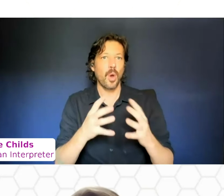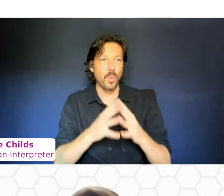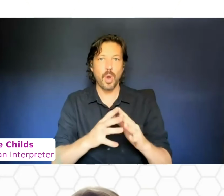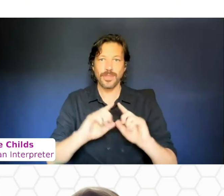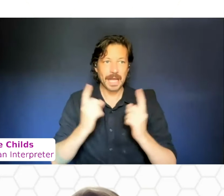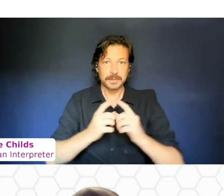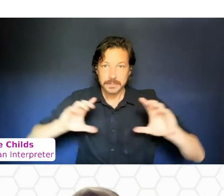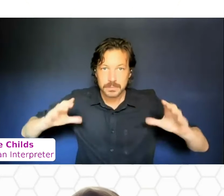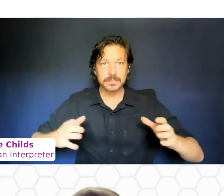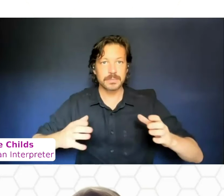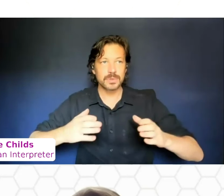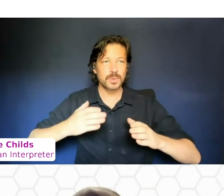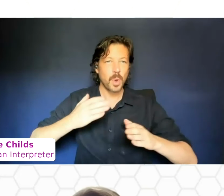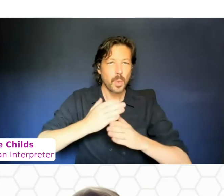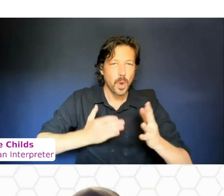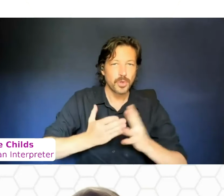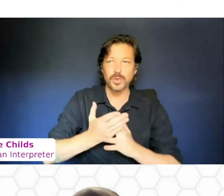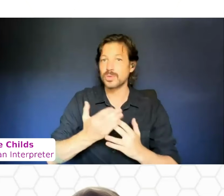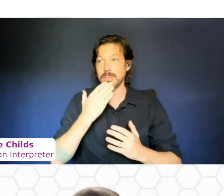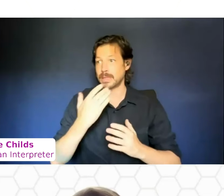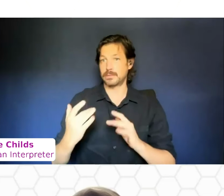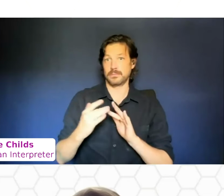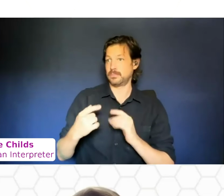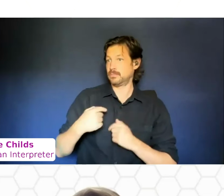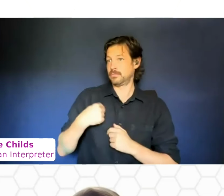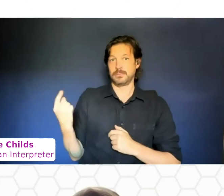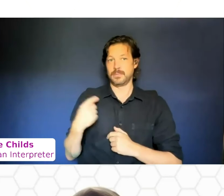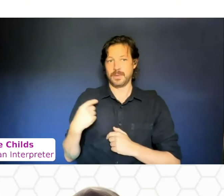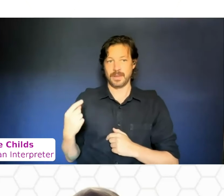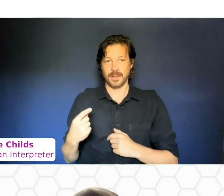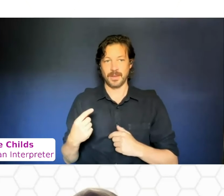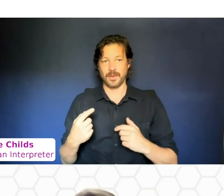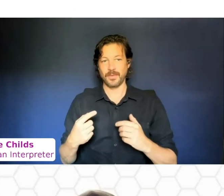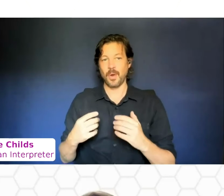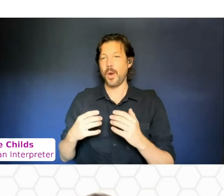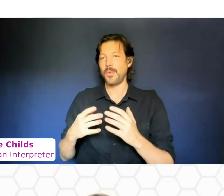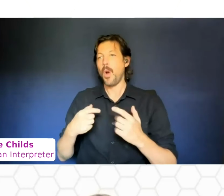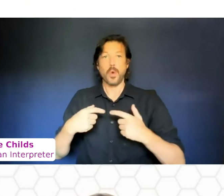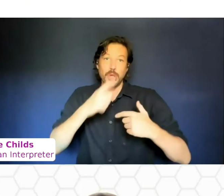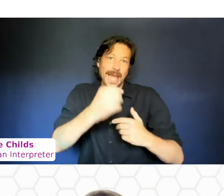so do feel free to reach out to Naomi and me particularly me, but I think we're both